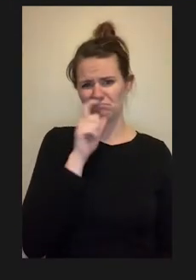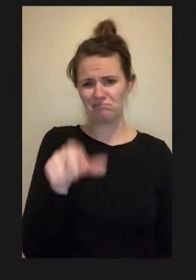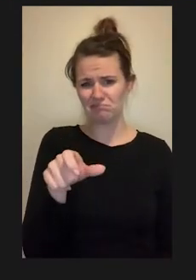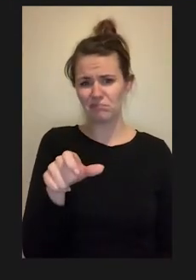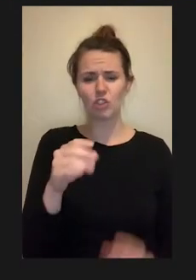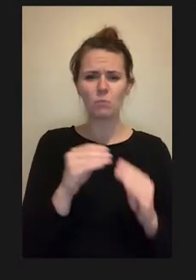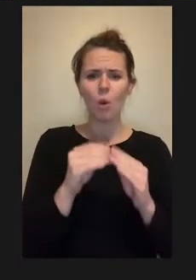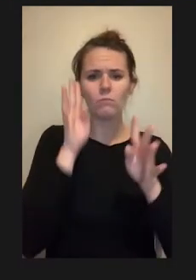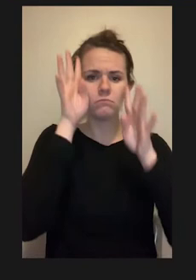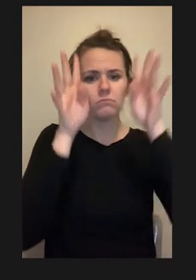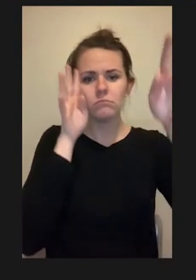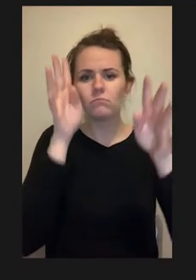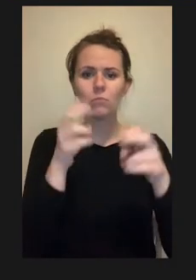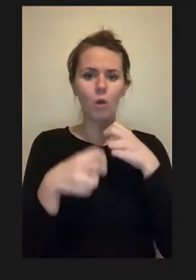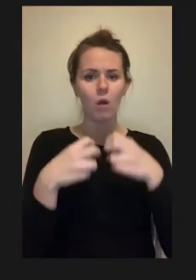problem solving, but just the